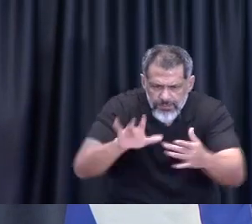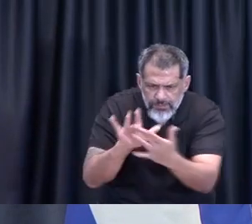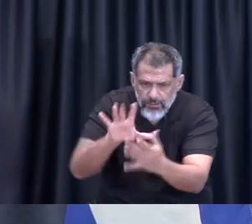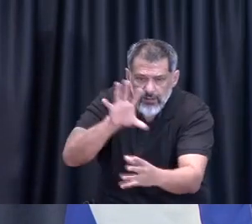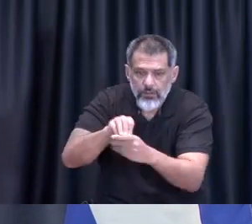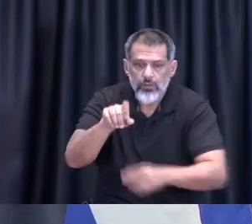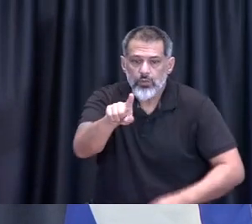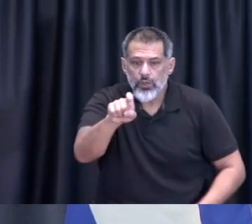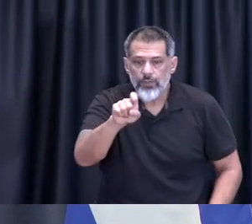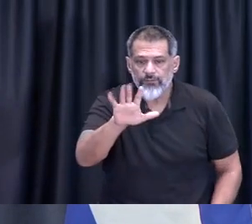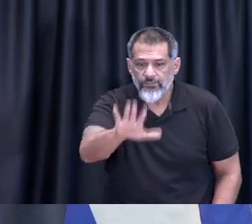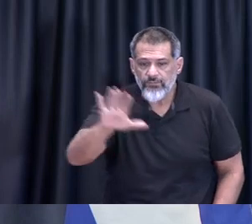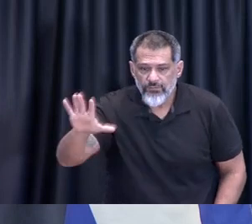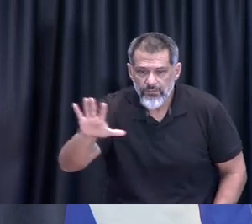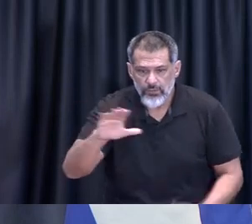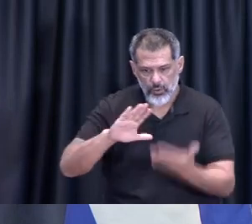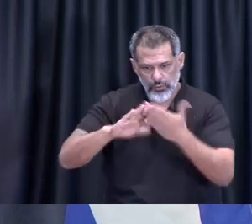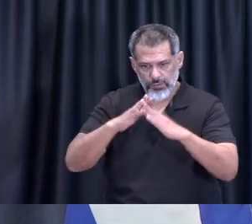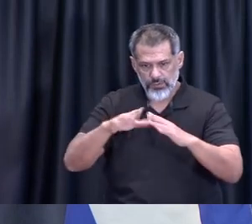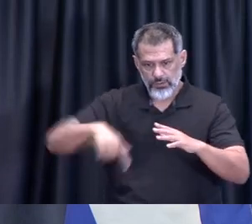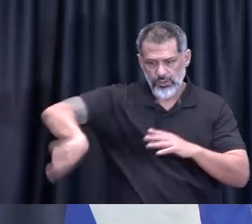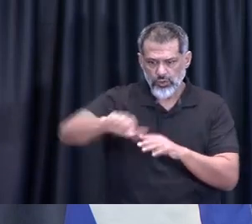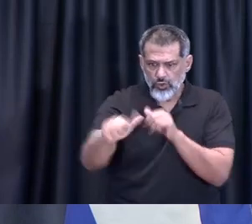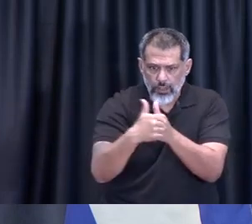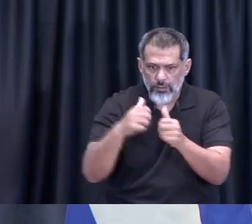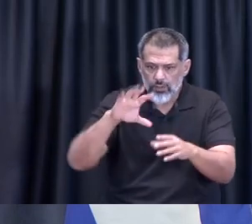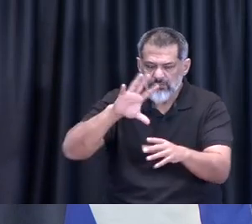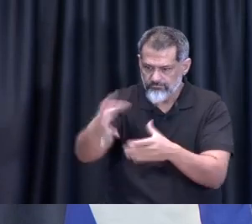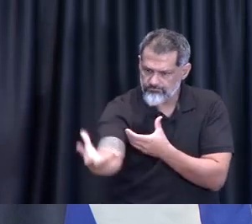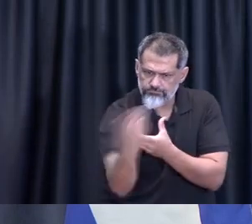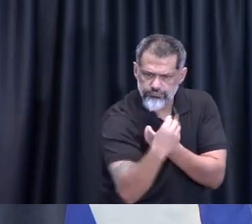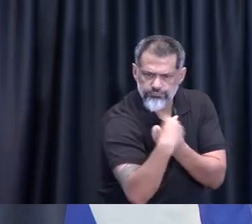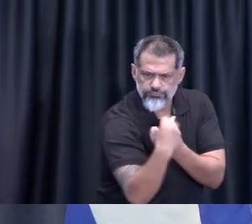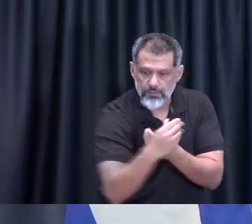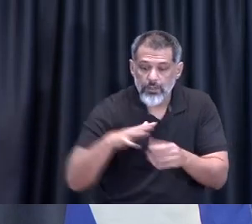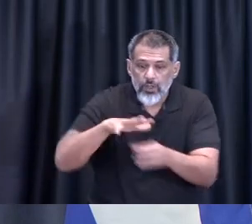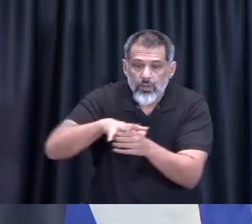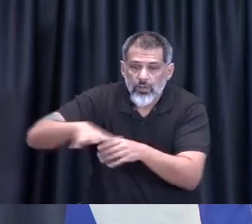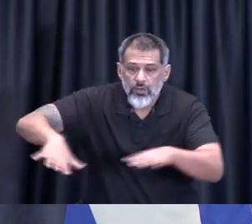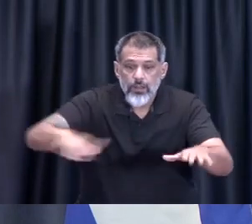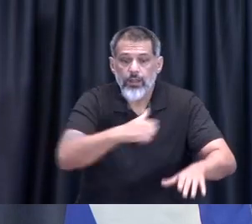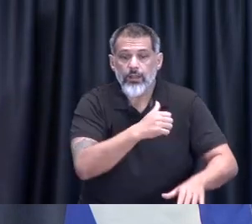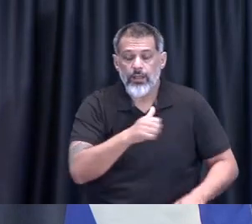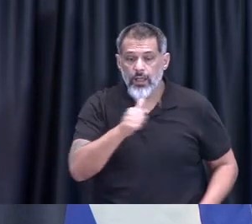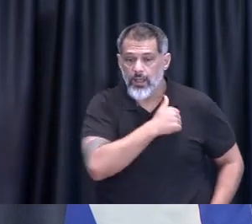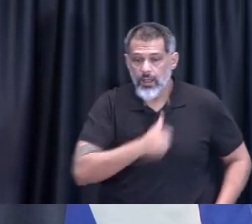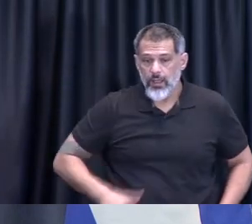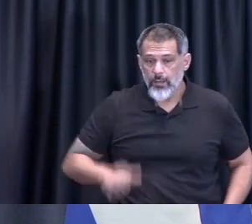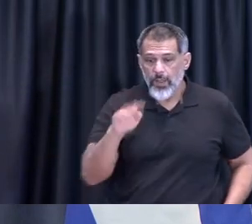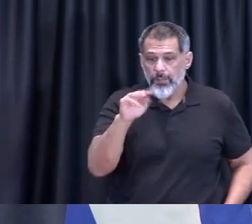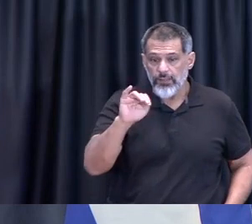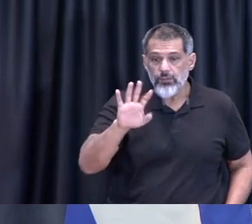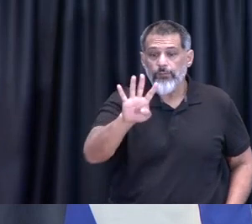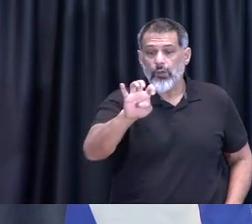agencies, 410 neighbourhood ambassadors, and hundreds of thousands of phone